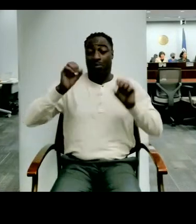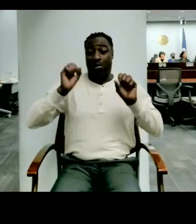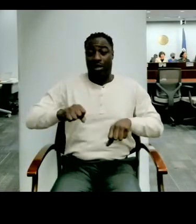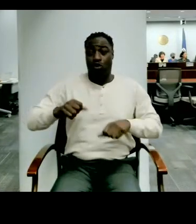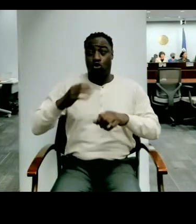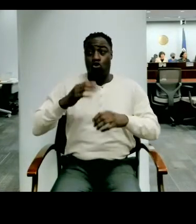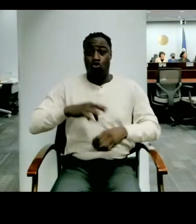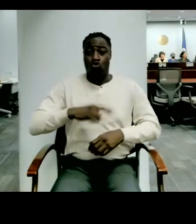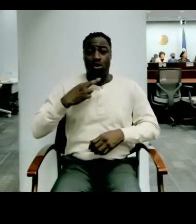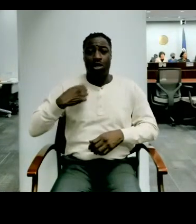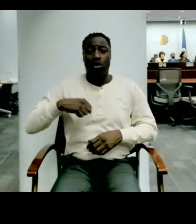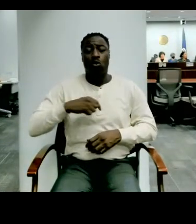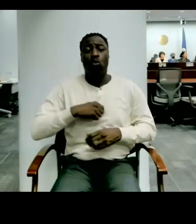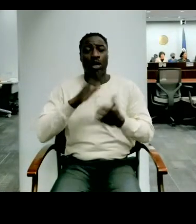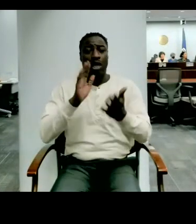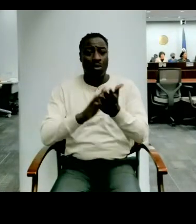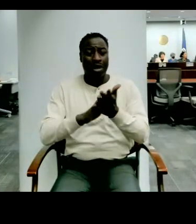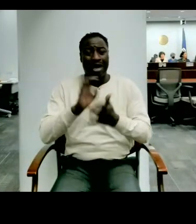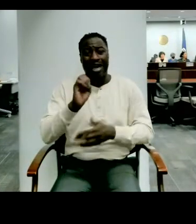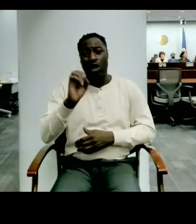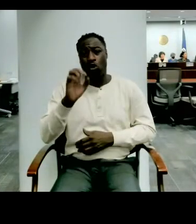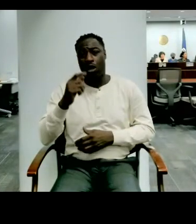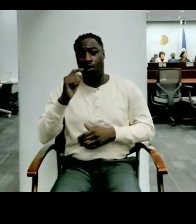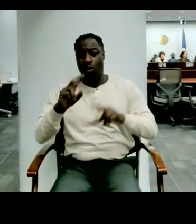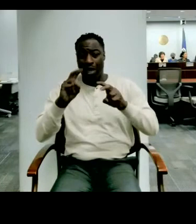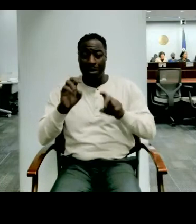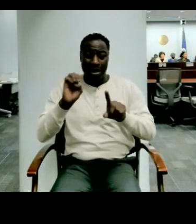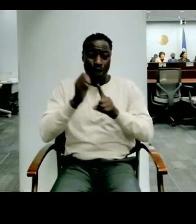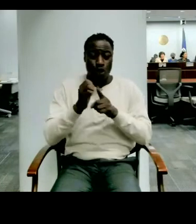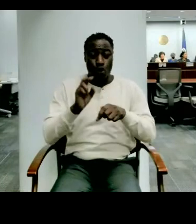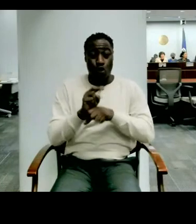the hiring initiative for examining the issues surrounding the use of AI in if the workforce.